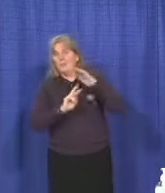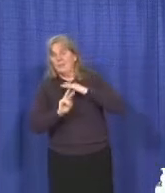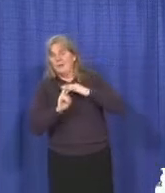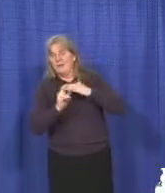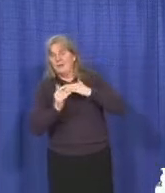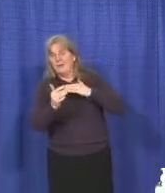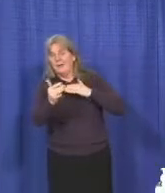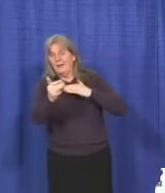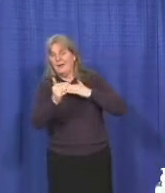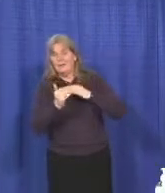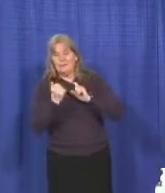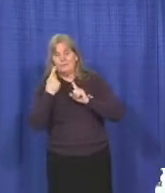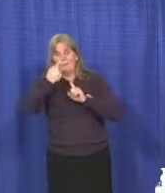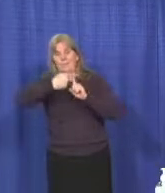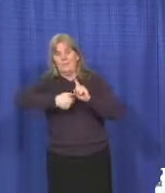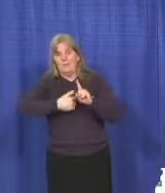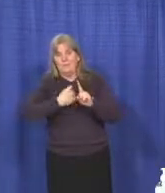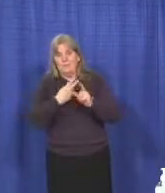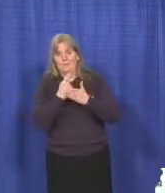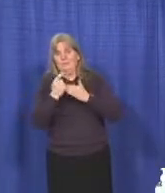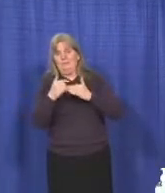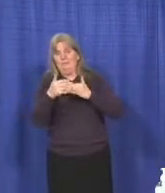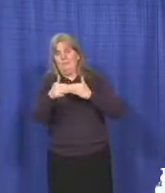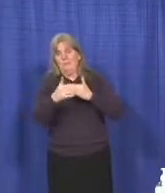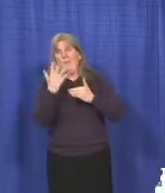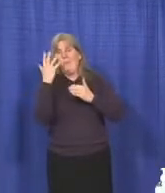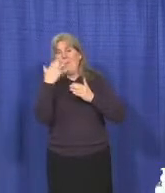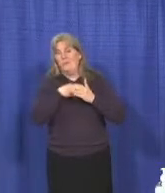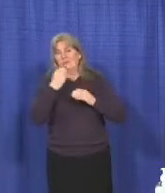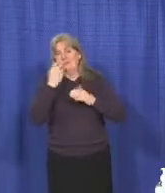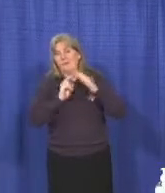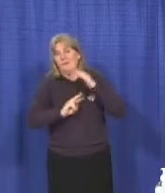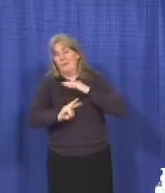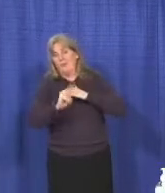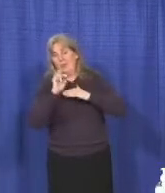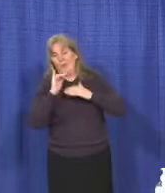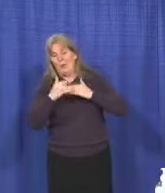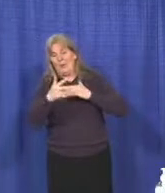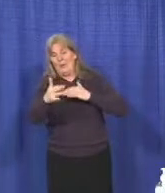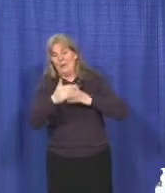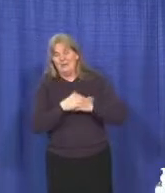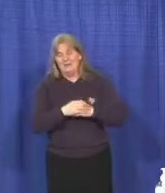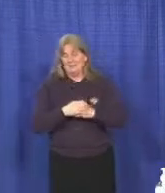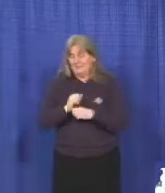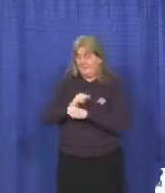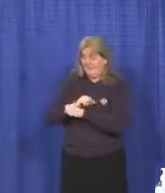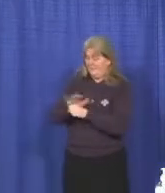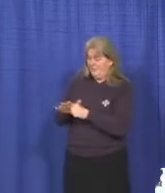look like in a few months or a few weeks as the virus continues